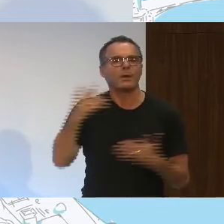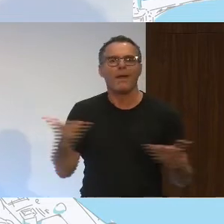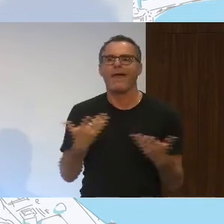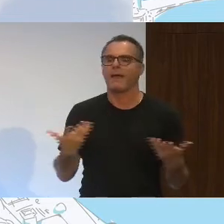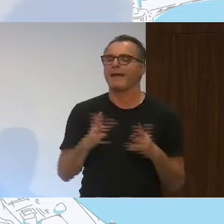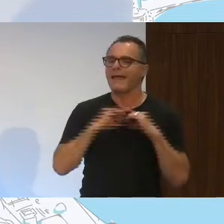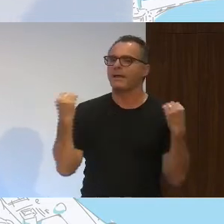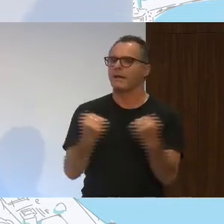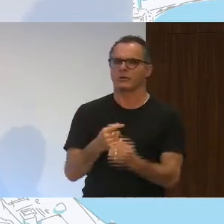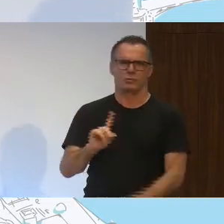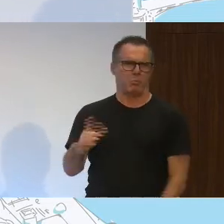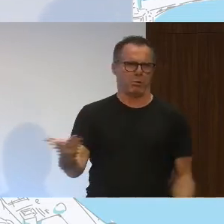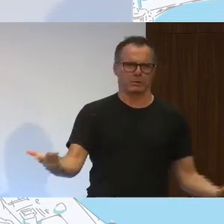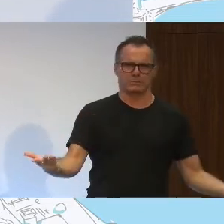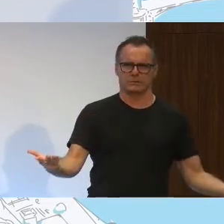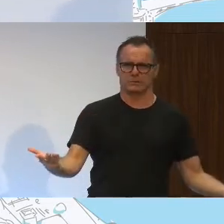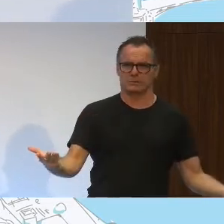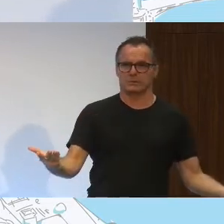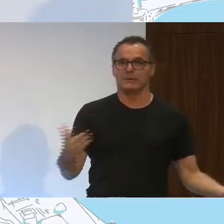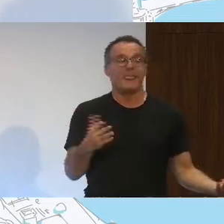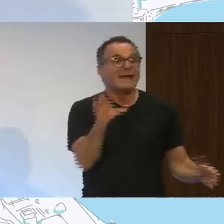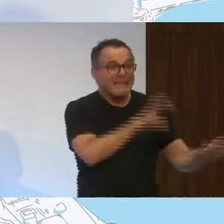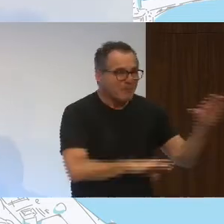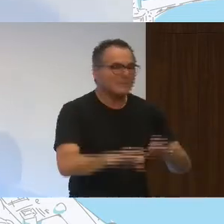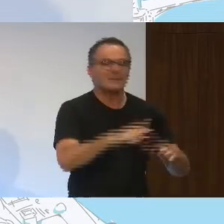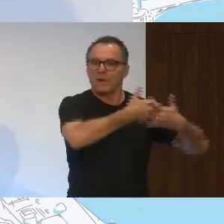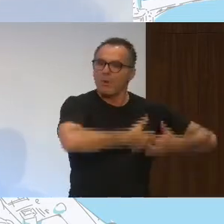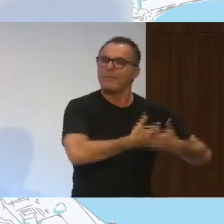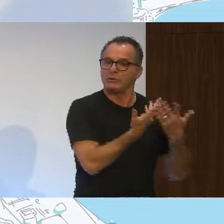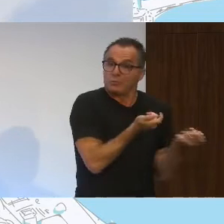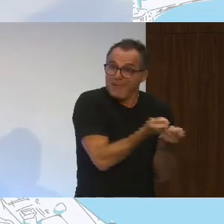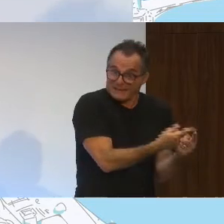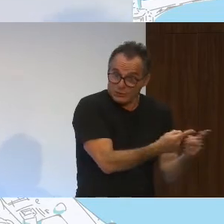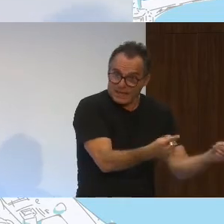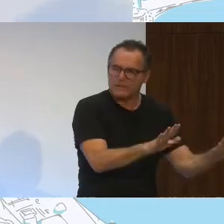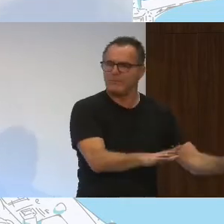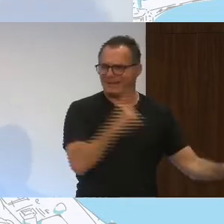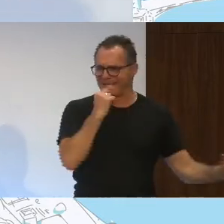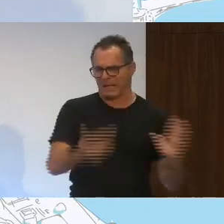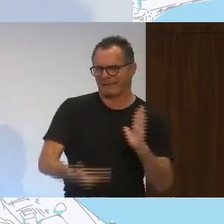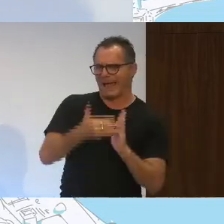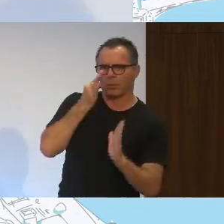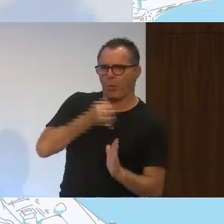Around equipment, chemicals, yeah, fair enough has to be managed. But what and the fact is that a lot of the measures